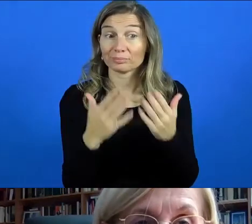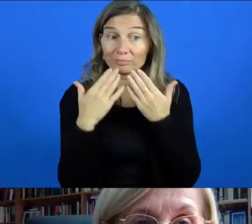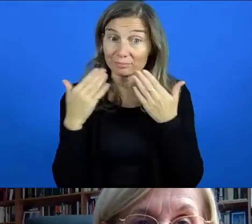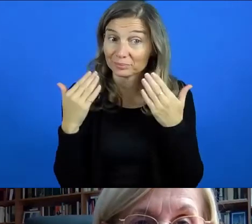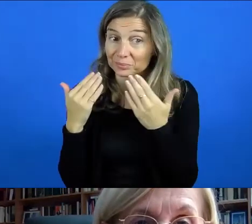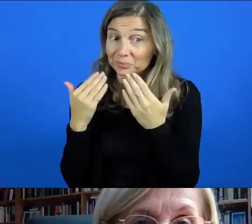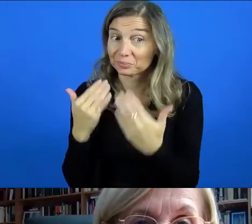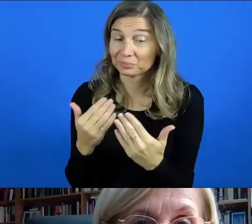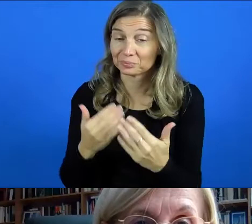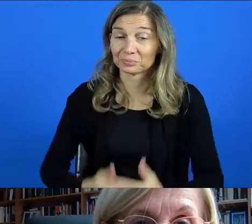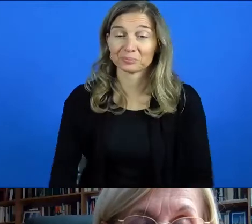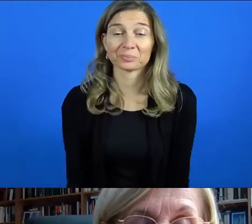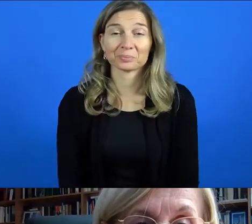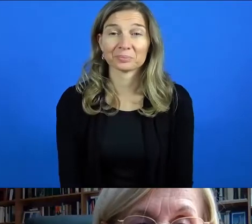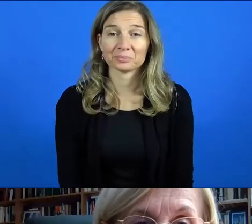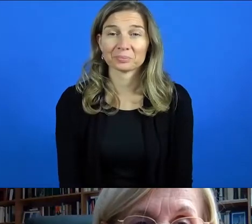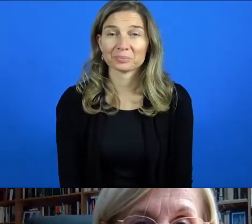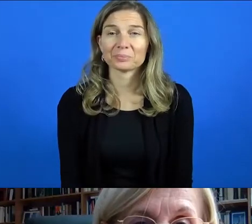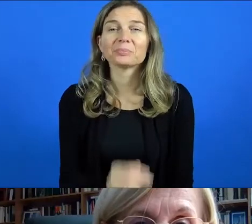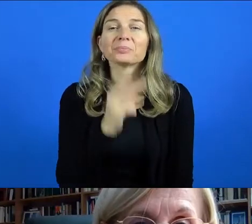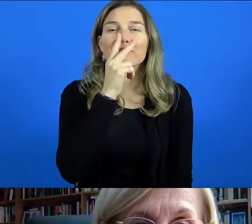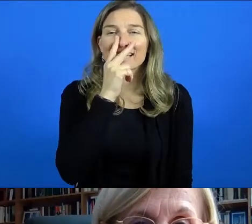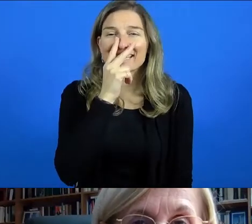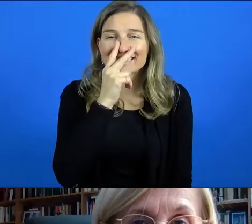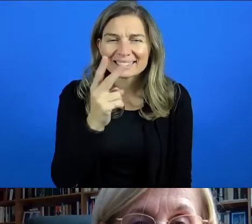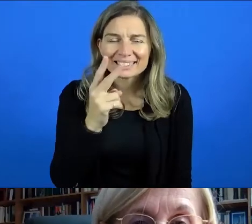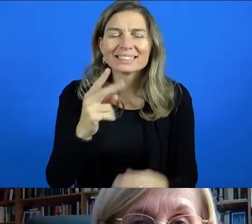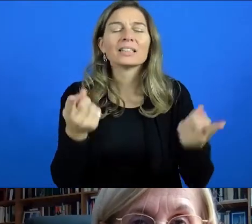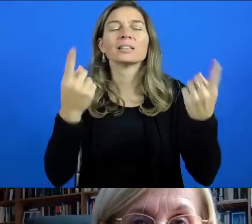So, now, another question about an audio recording of a complaint